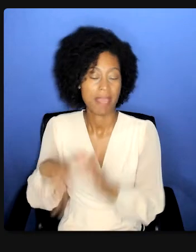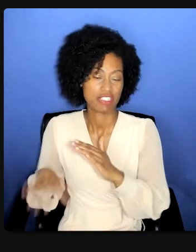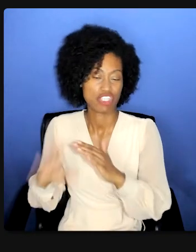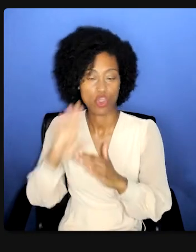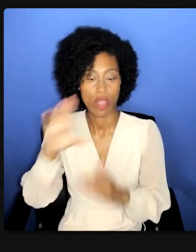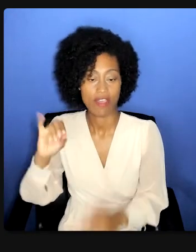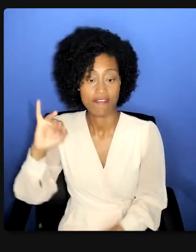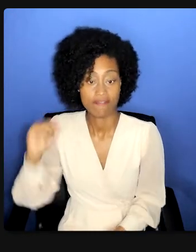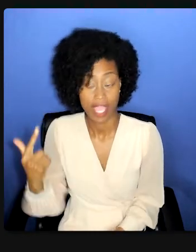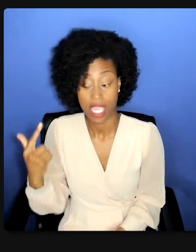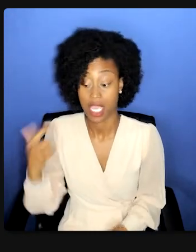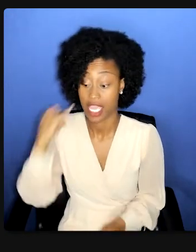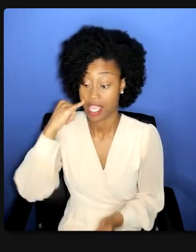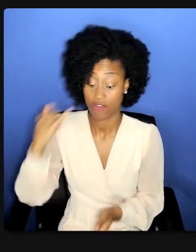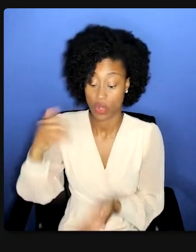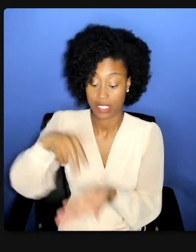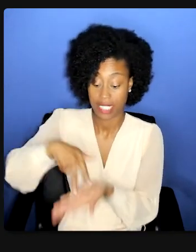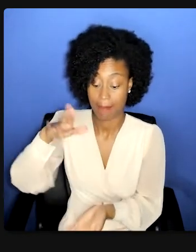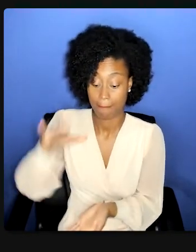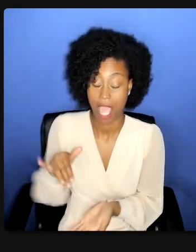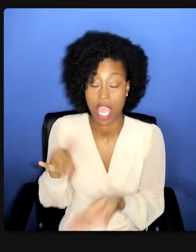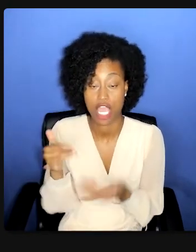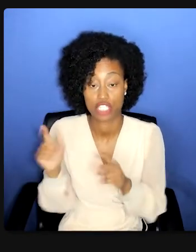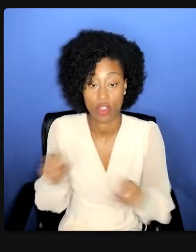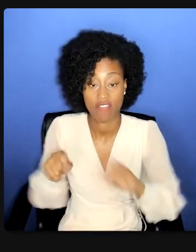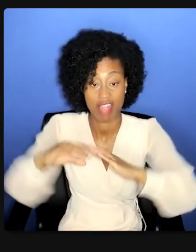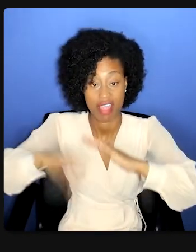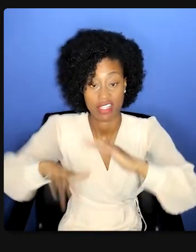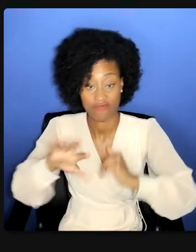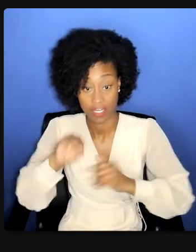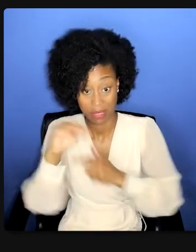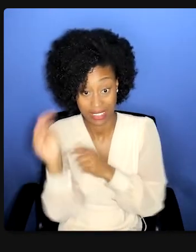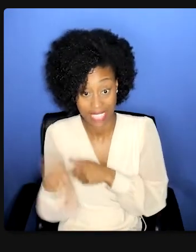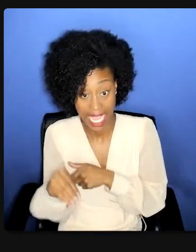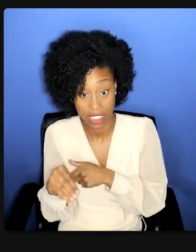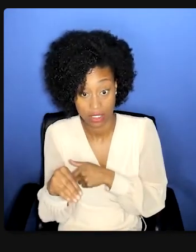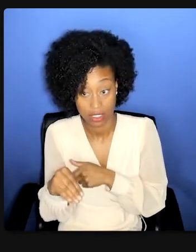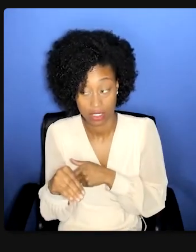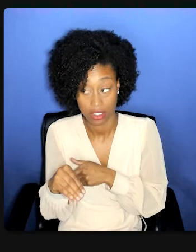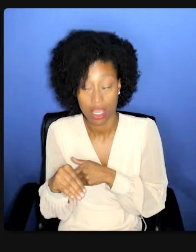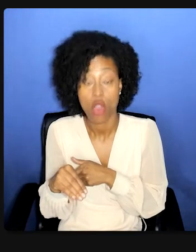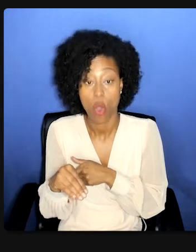that when your available standing by servers are below 50 percent of the ones available,